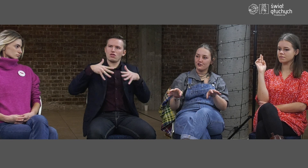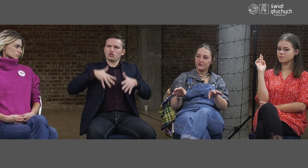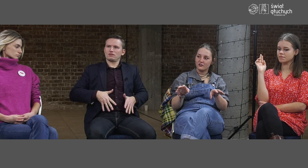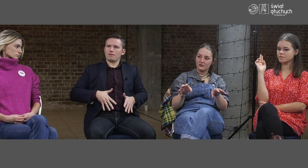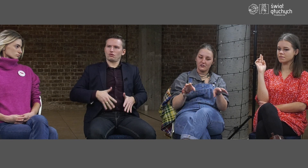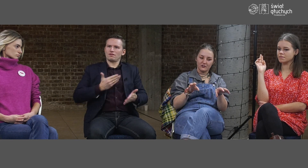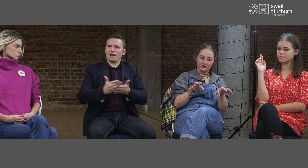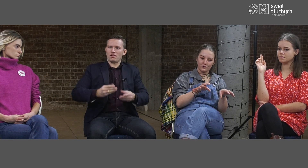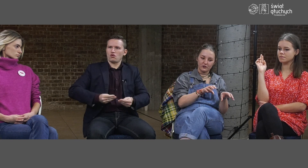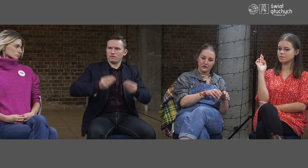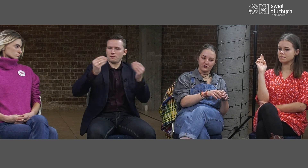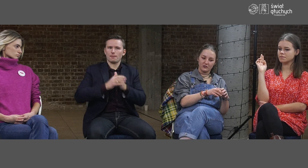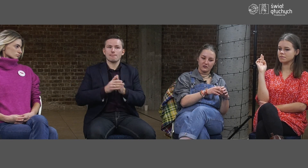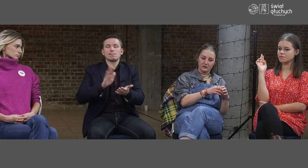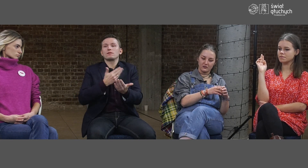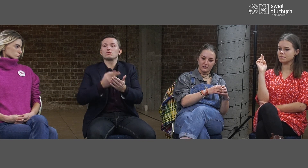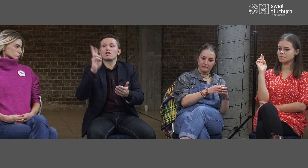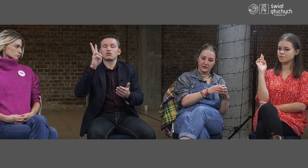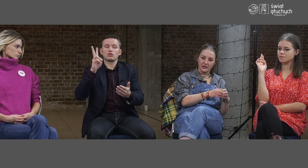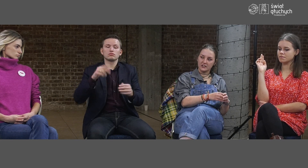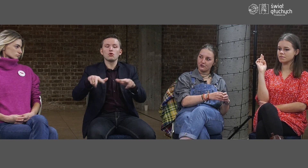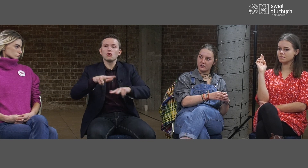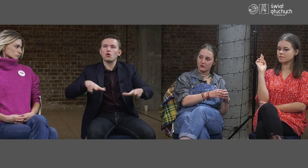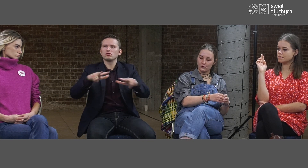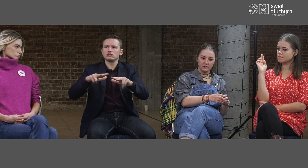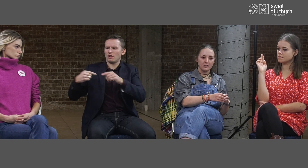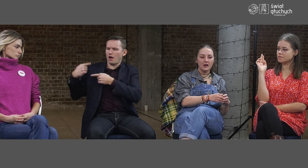If someone is born into a "dynastic" Deaf family,